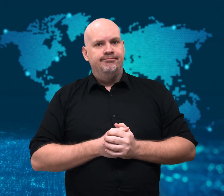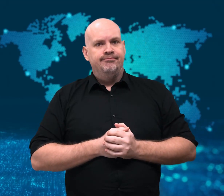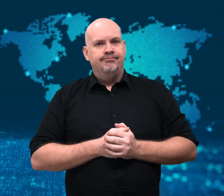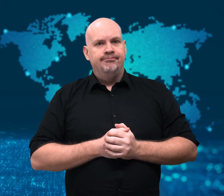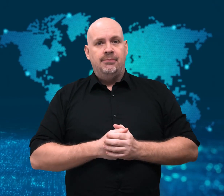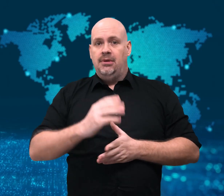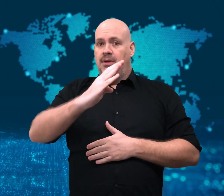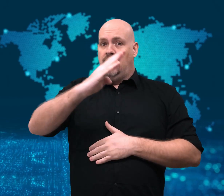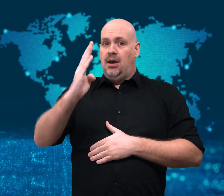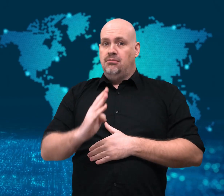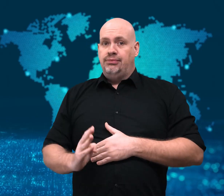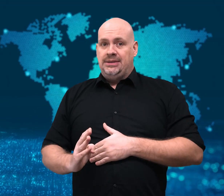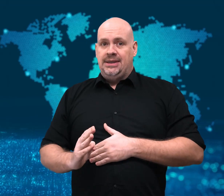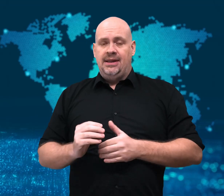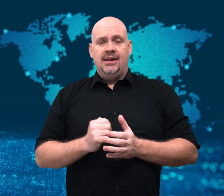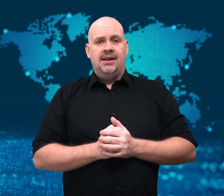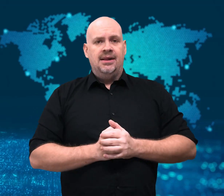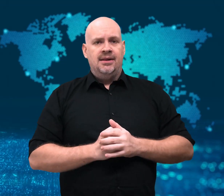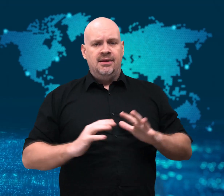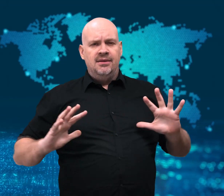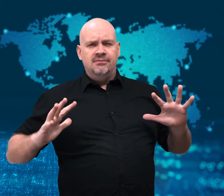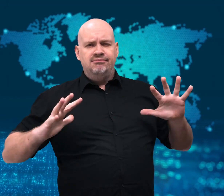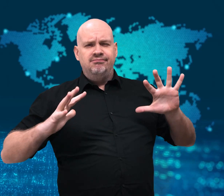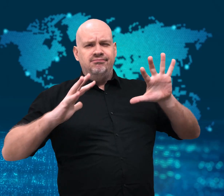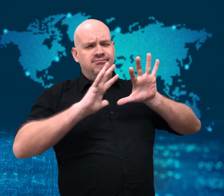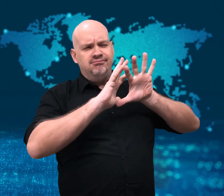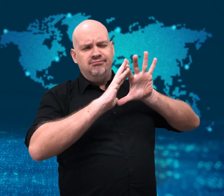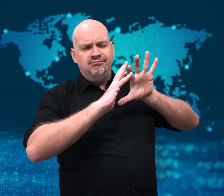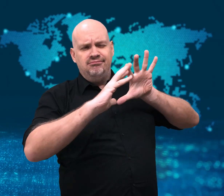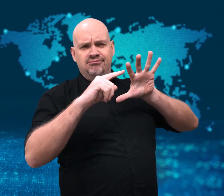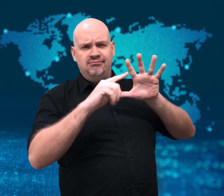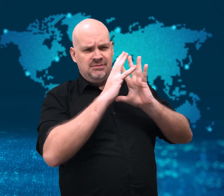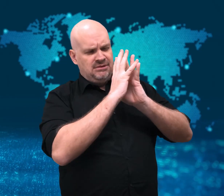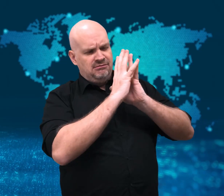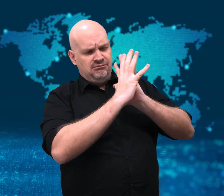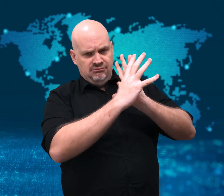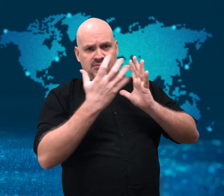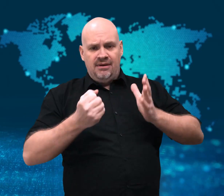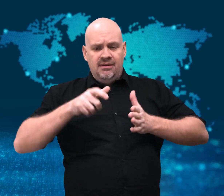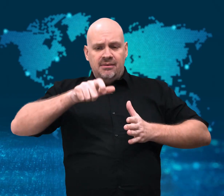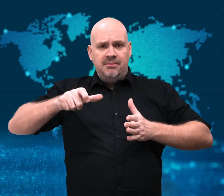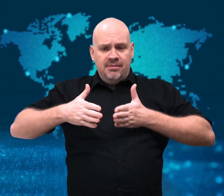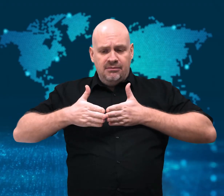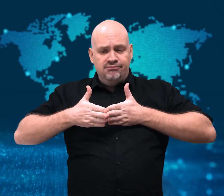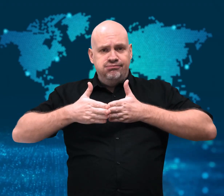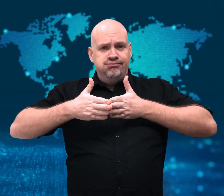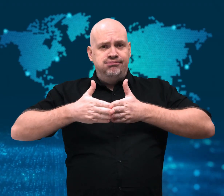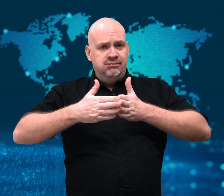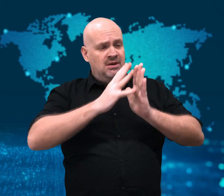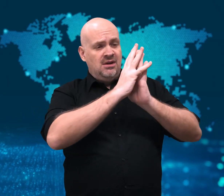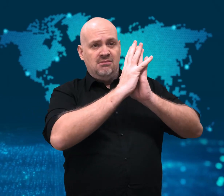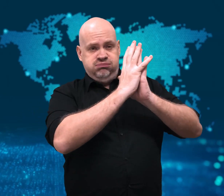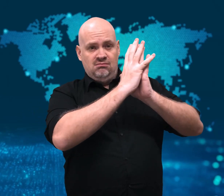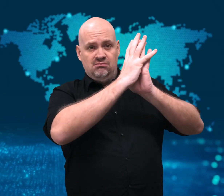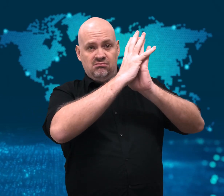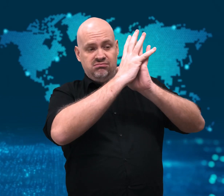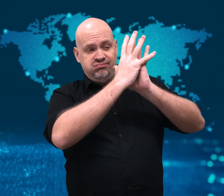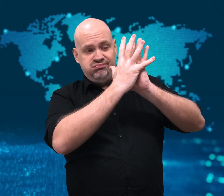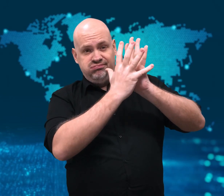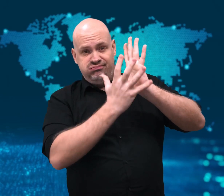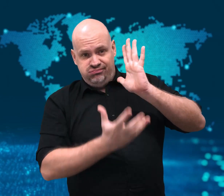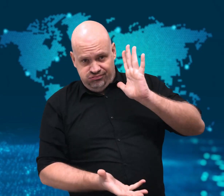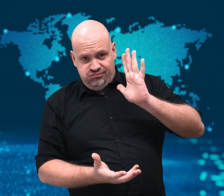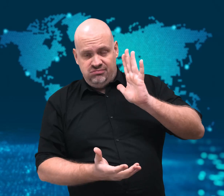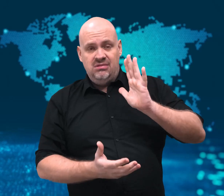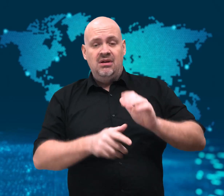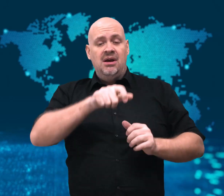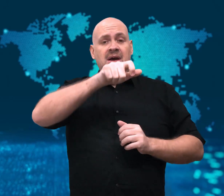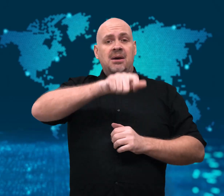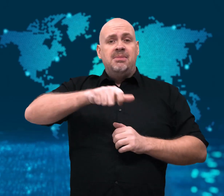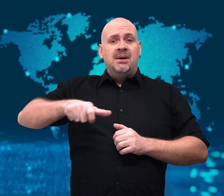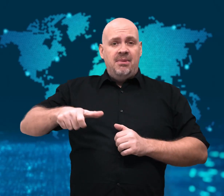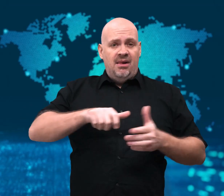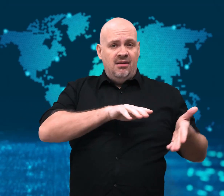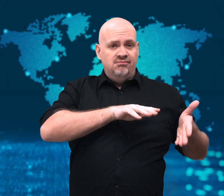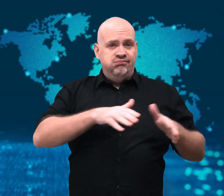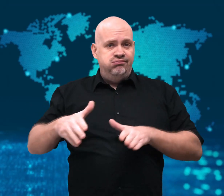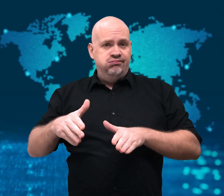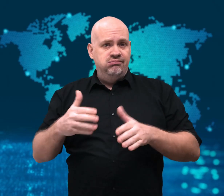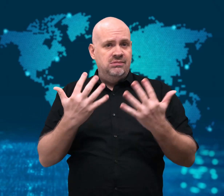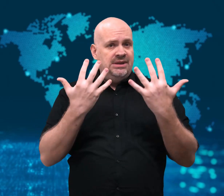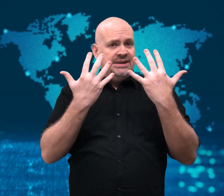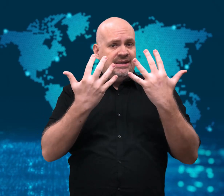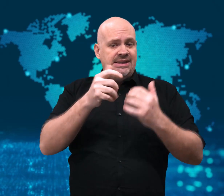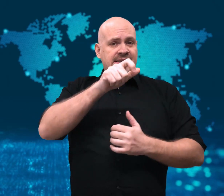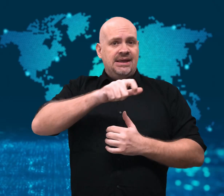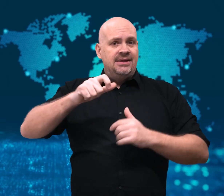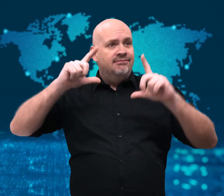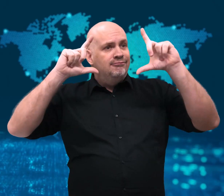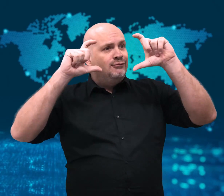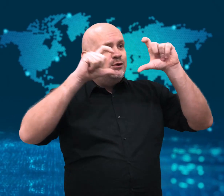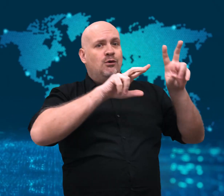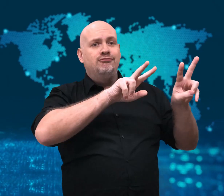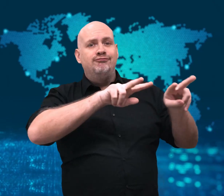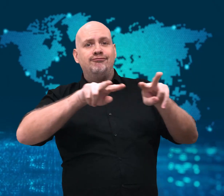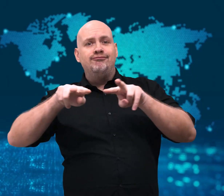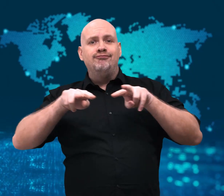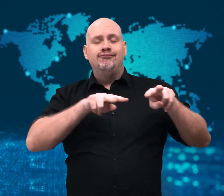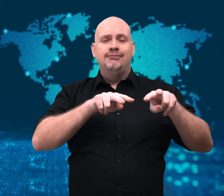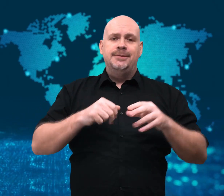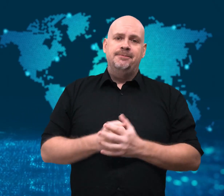Rockfall kills 10 tourists.